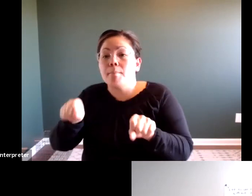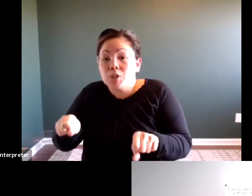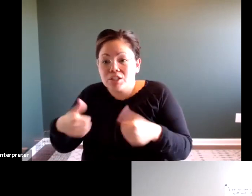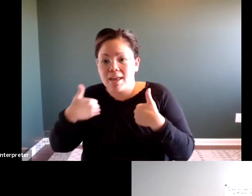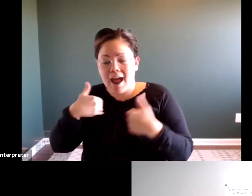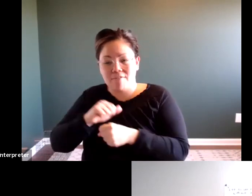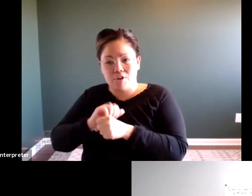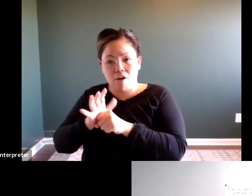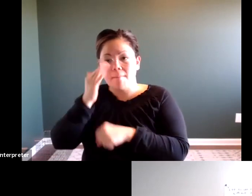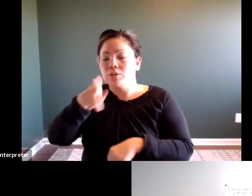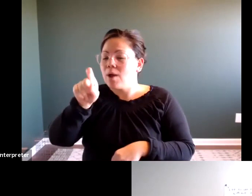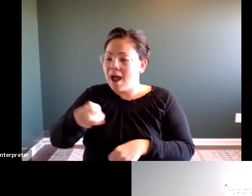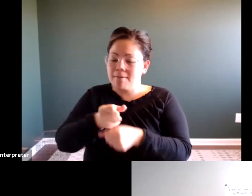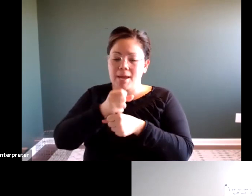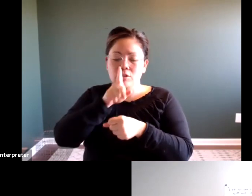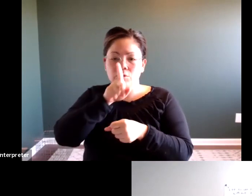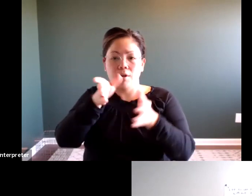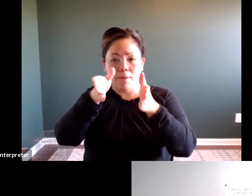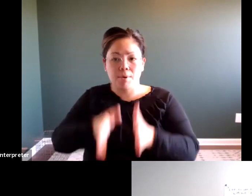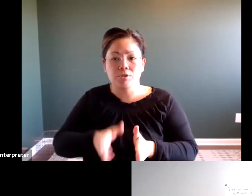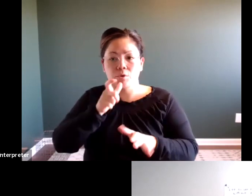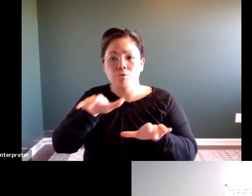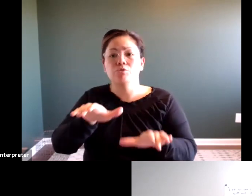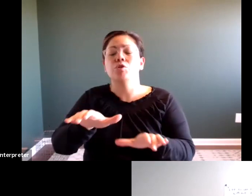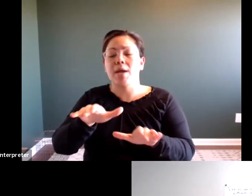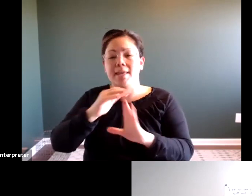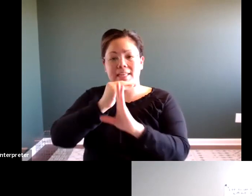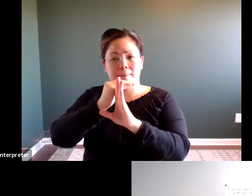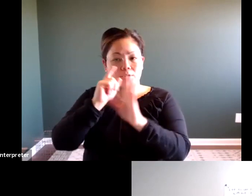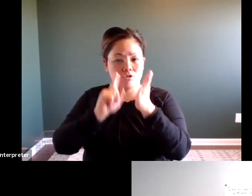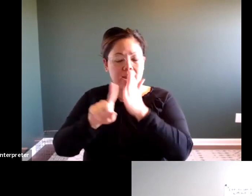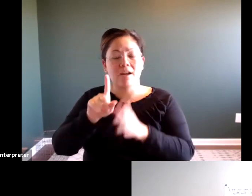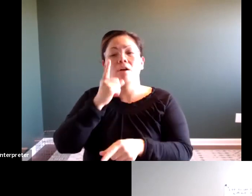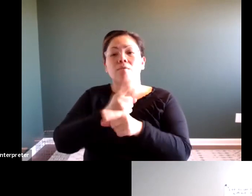as you have to make sure that the person doing the temp check is properly you know, wearing the right PPE.